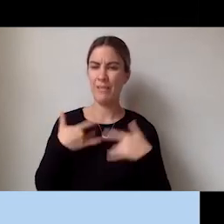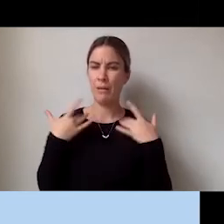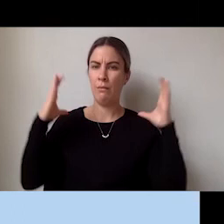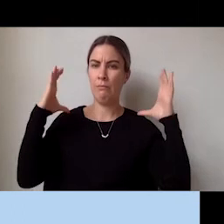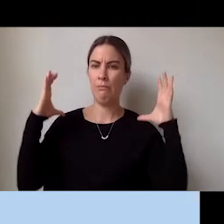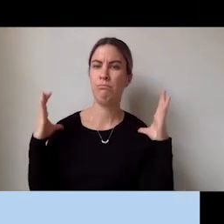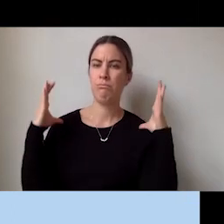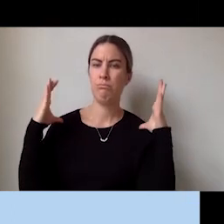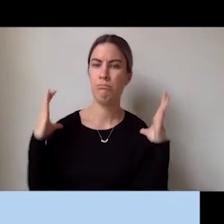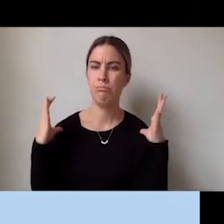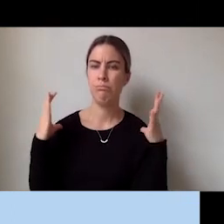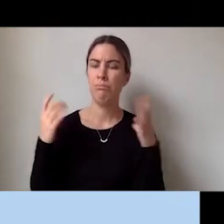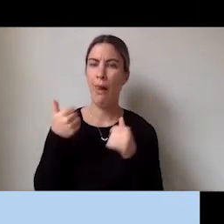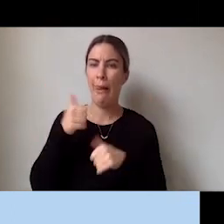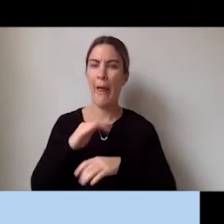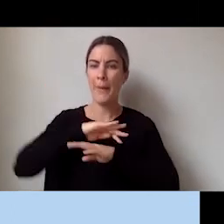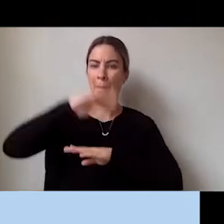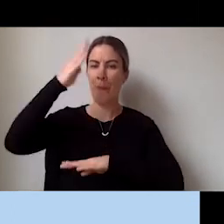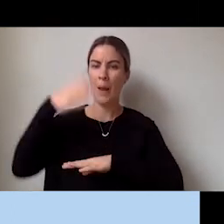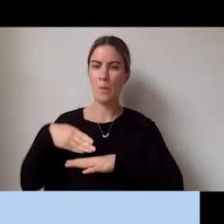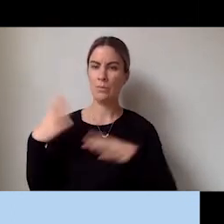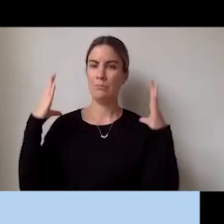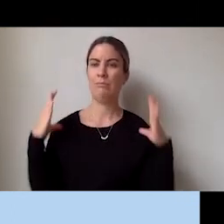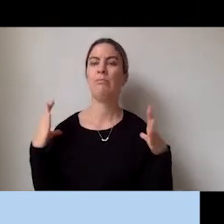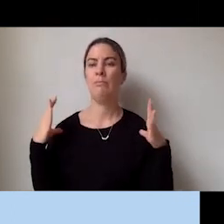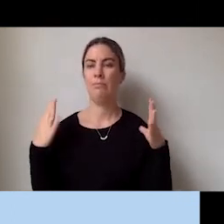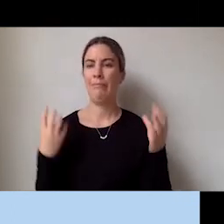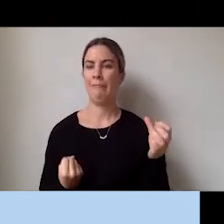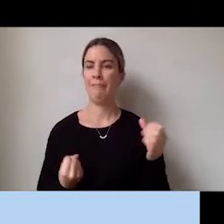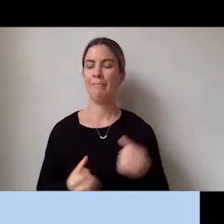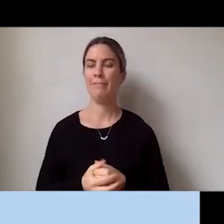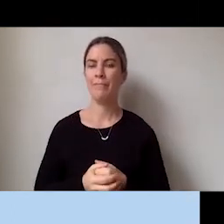as though it were a mountain. I guess thinking about staring up at